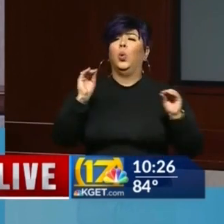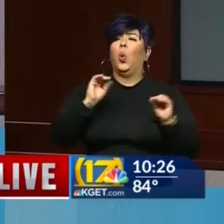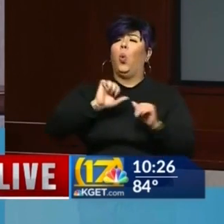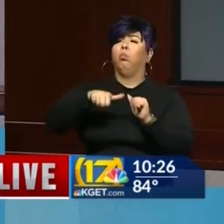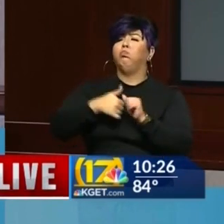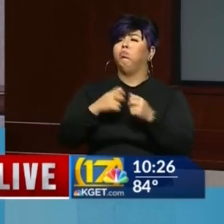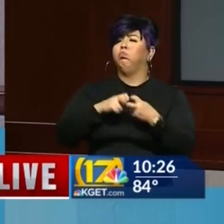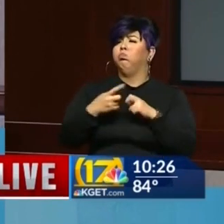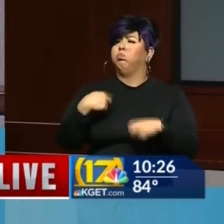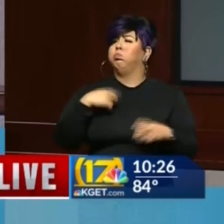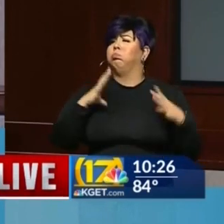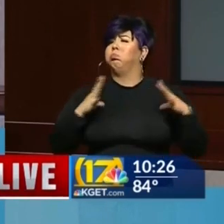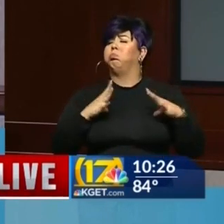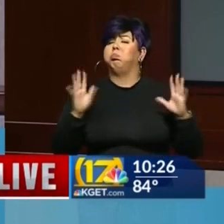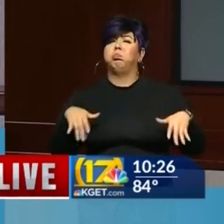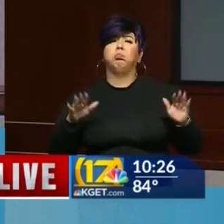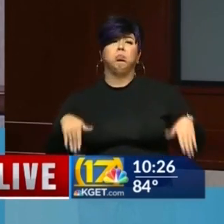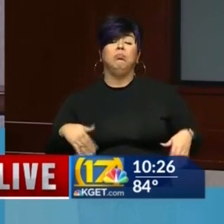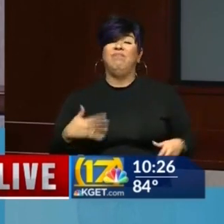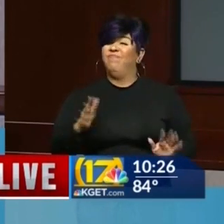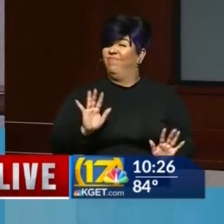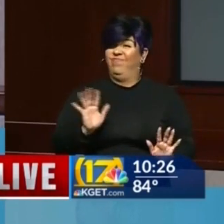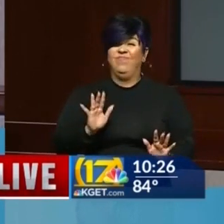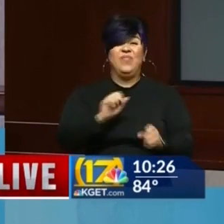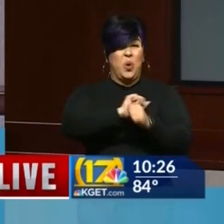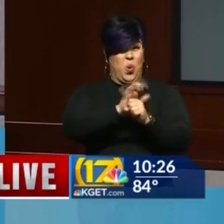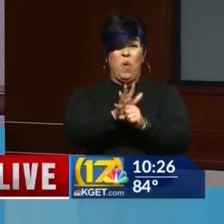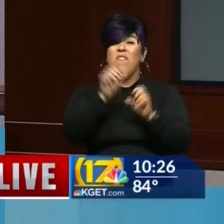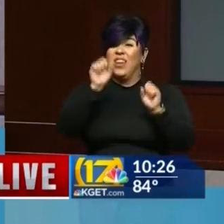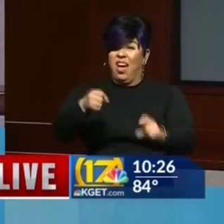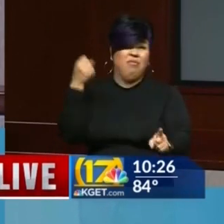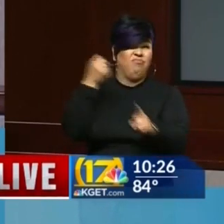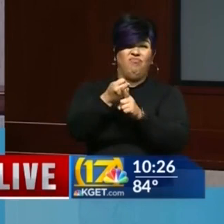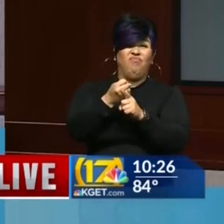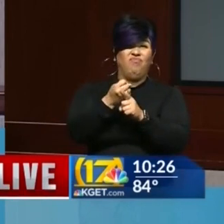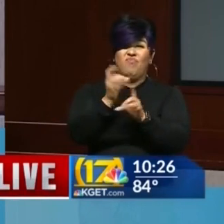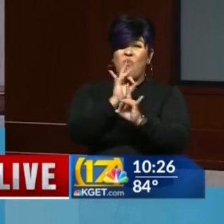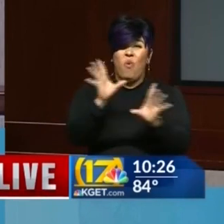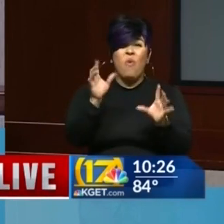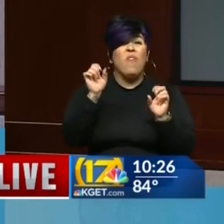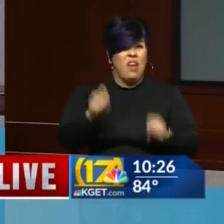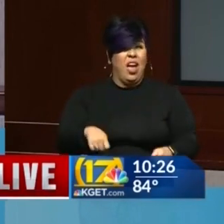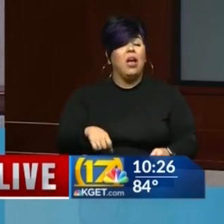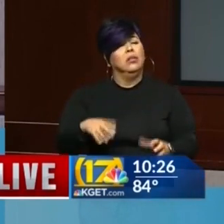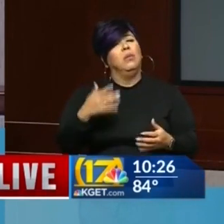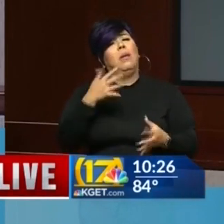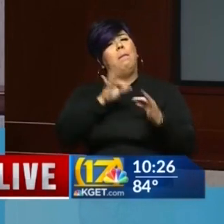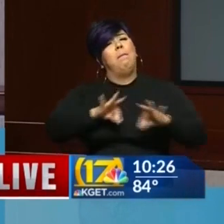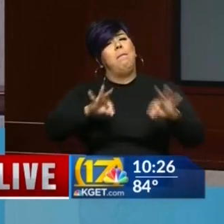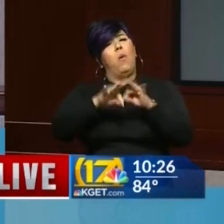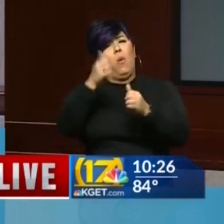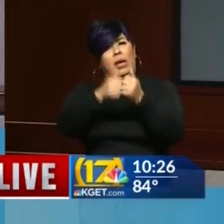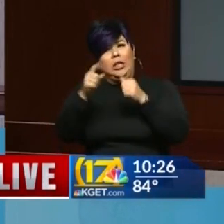LINE WITH THAT. I WANT TO REMIND PEOPLE THAT EVEN IF YOU DON'T HAVE ANY HIGH RISK FACTORS IN YOUR LIFE THAT